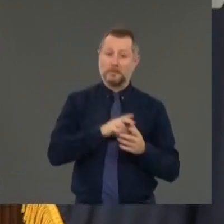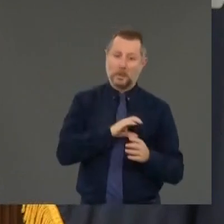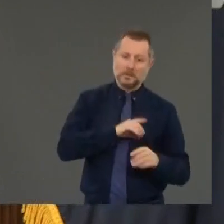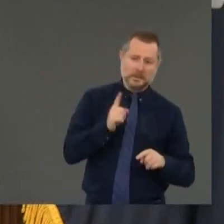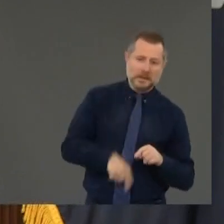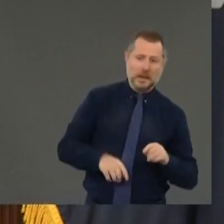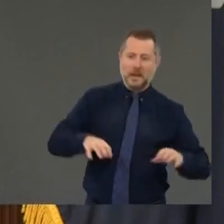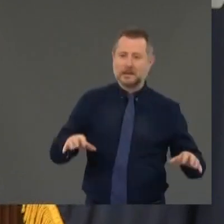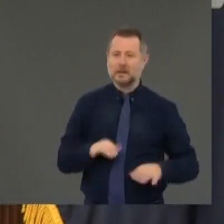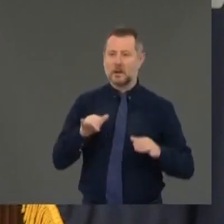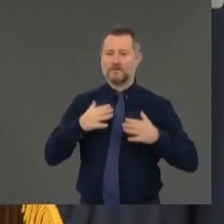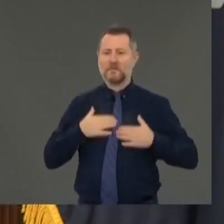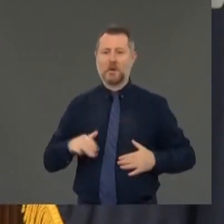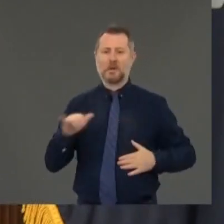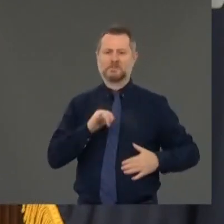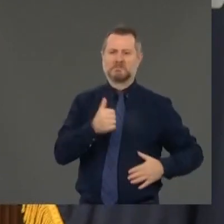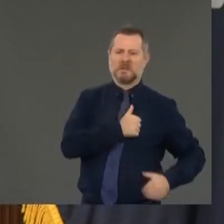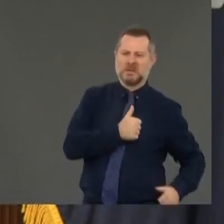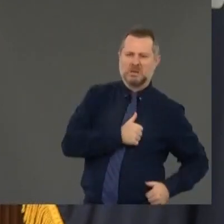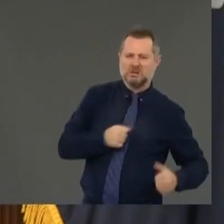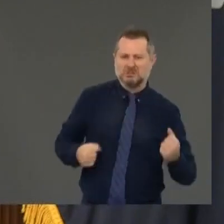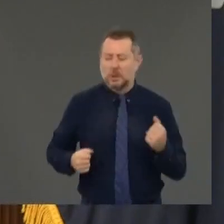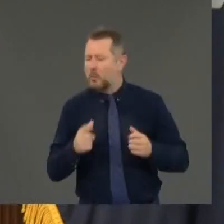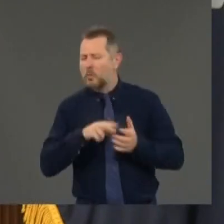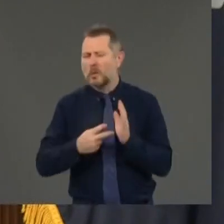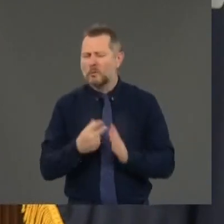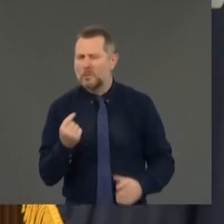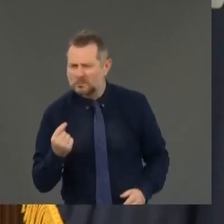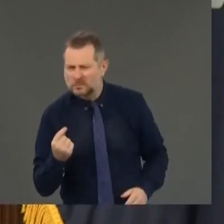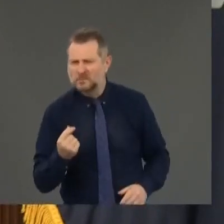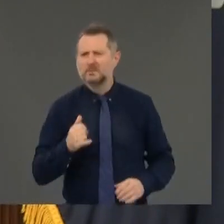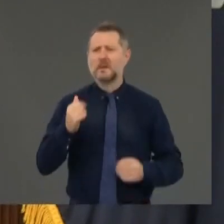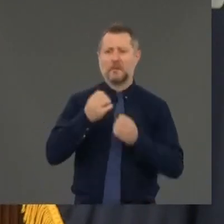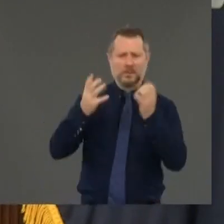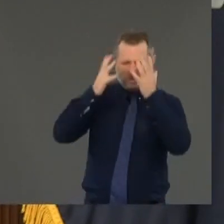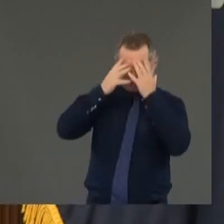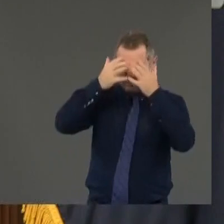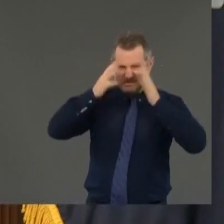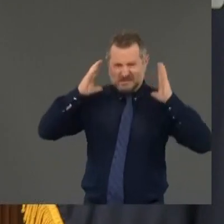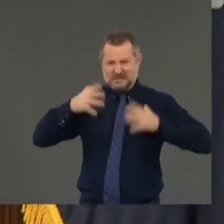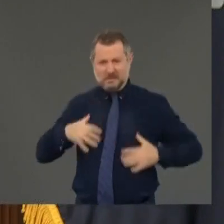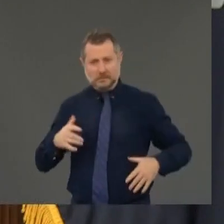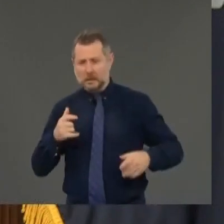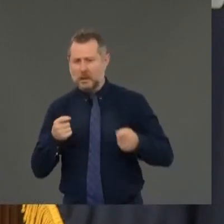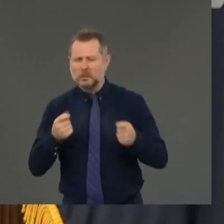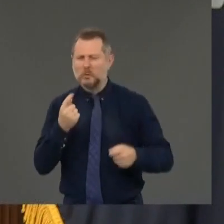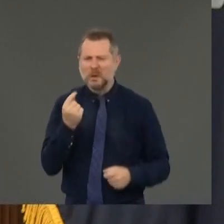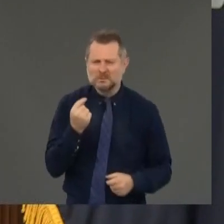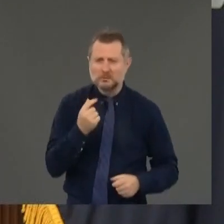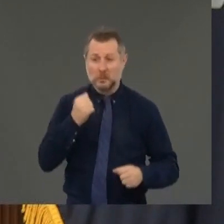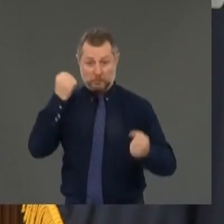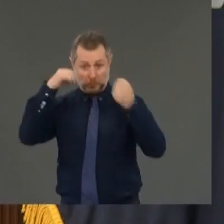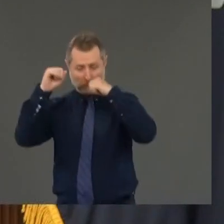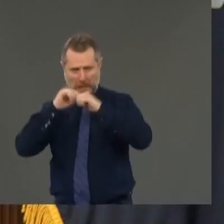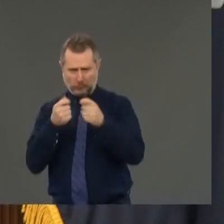WHEN WE SAY DEMILITARIZE POLICE, WHAT DO WE MEAN? WHAT EQUIPMENT DO WE NOT WANT WANT THEM TO USE?